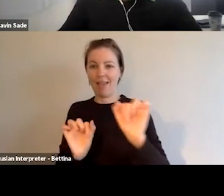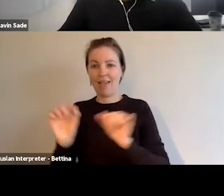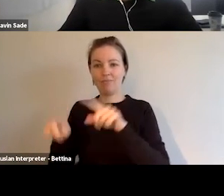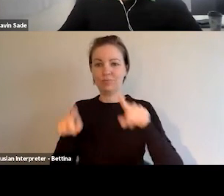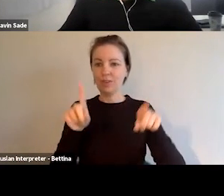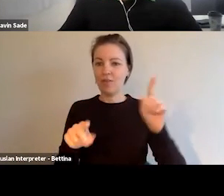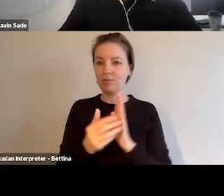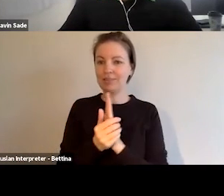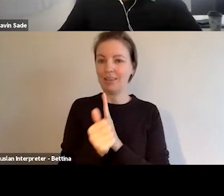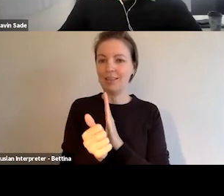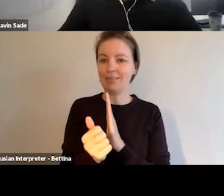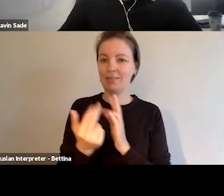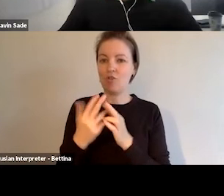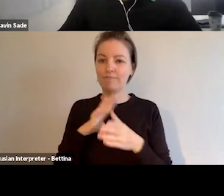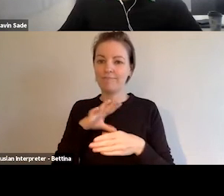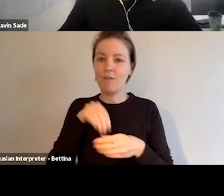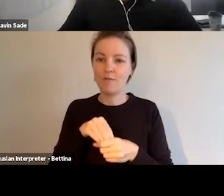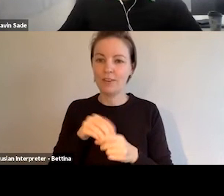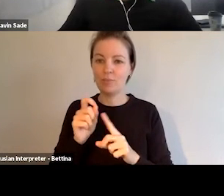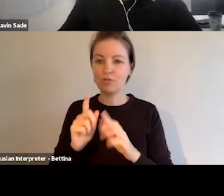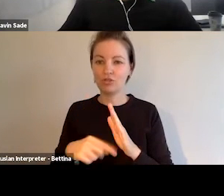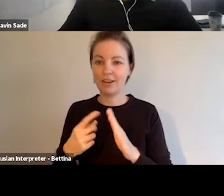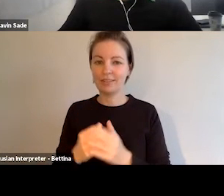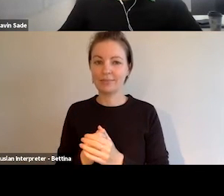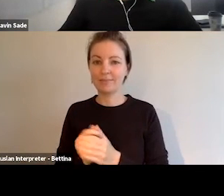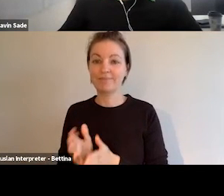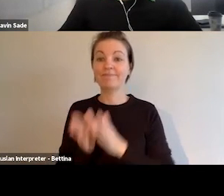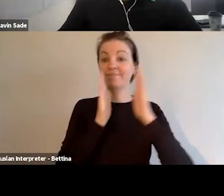In the previous example, the students from disciplines